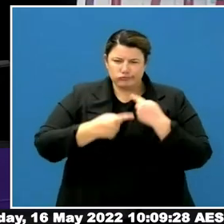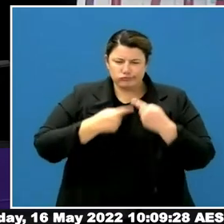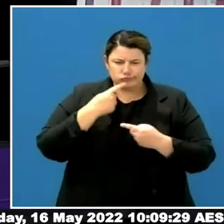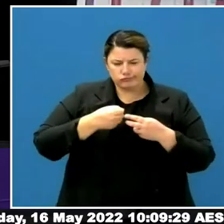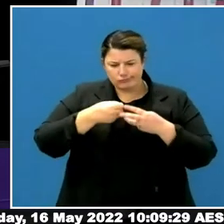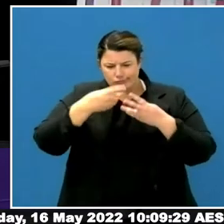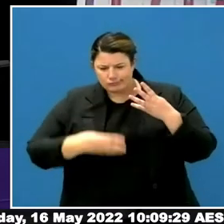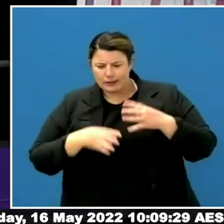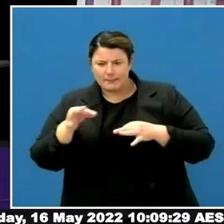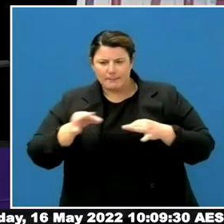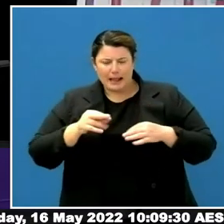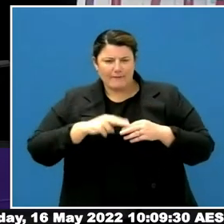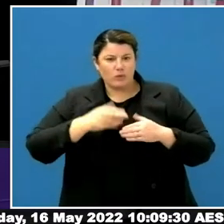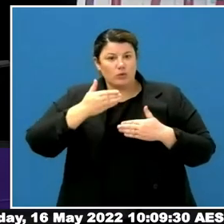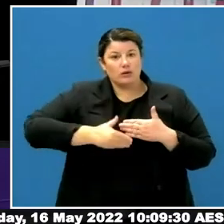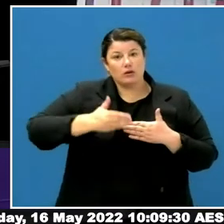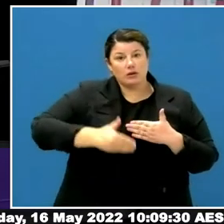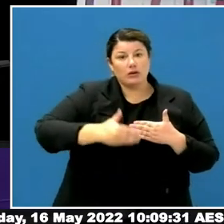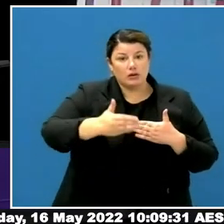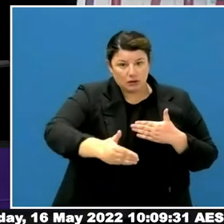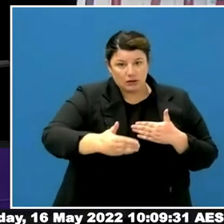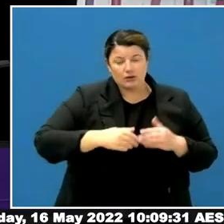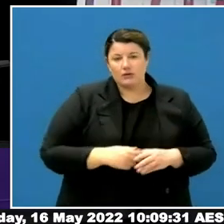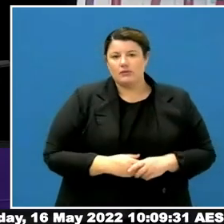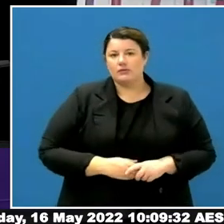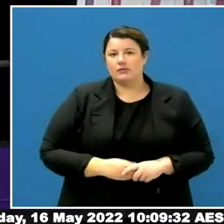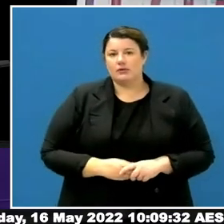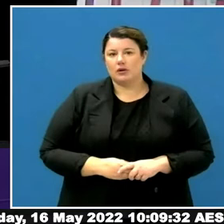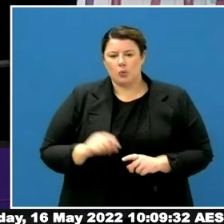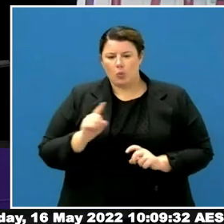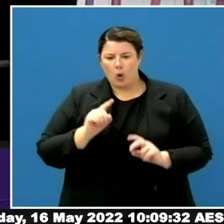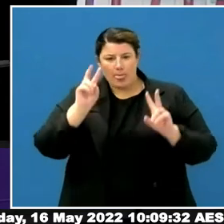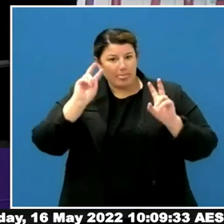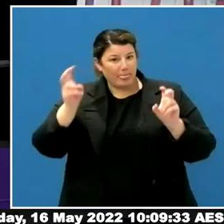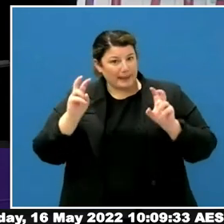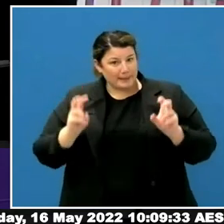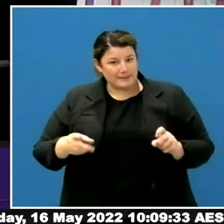scope and purpose of the hearing, the themes to be interrogated and the evidence to be